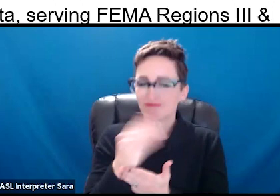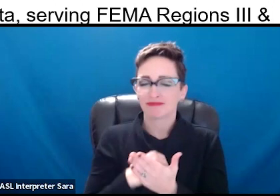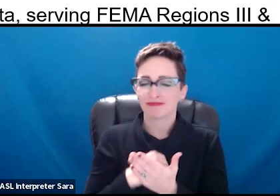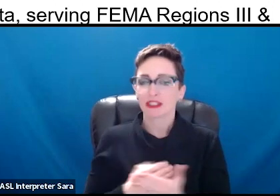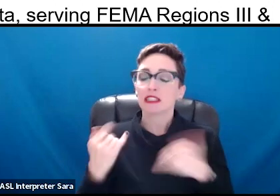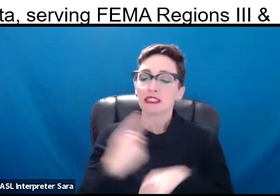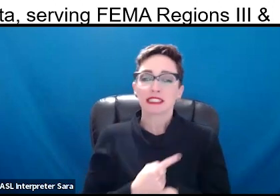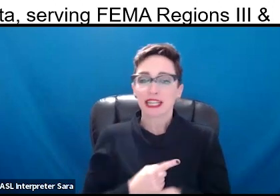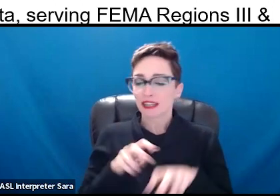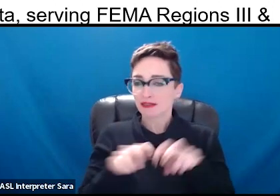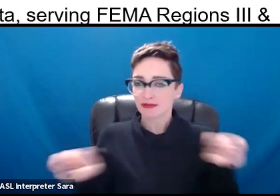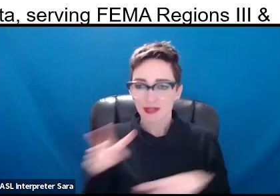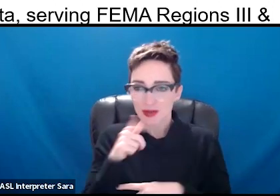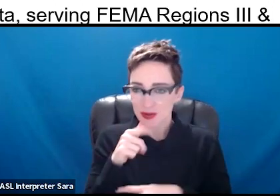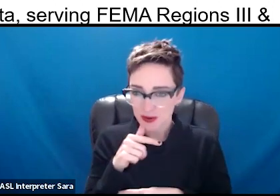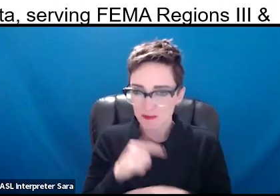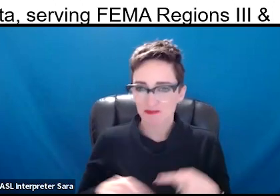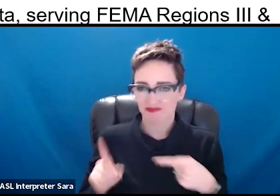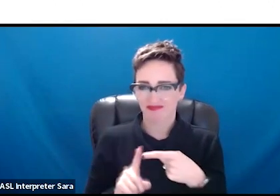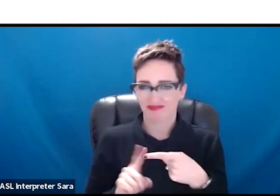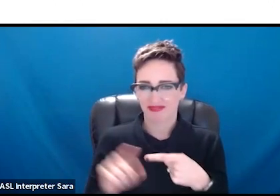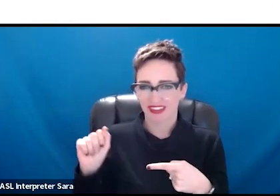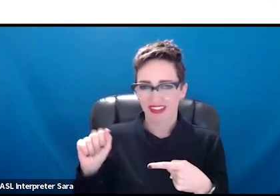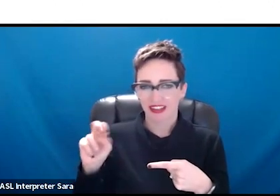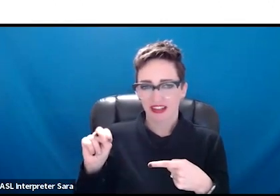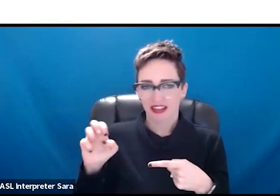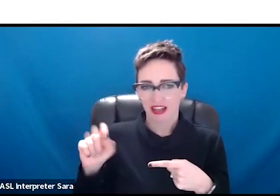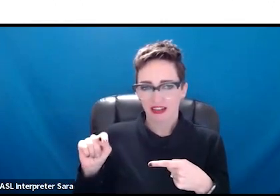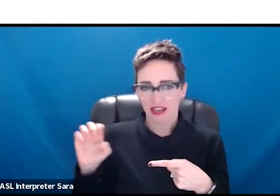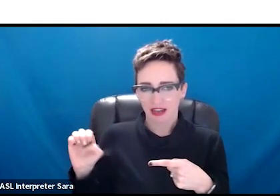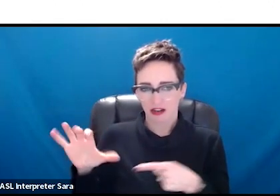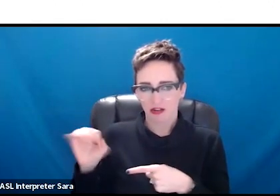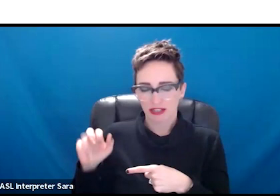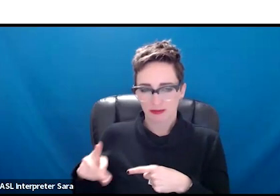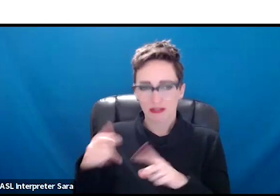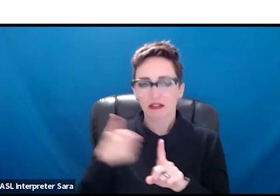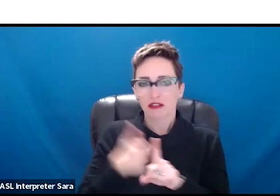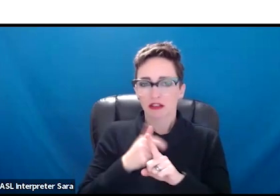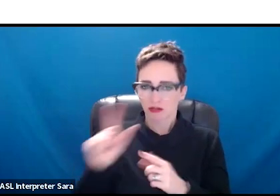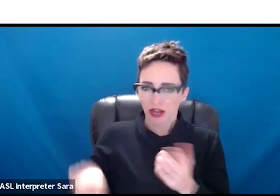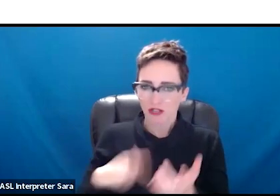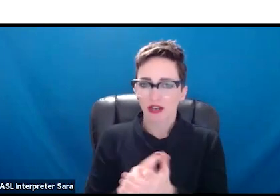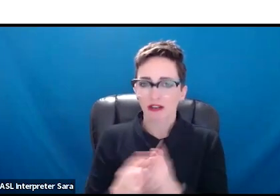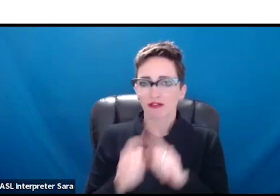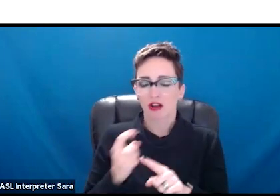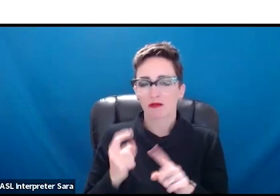Our first panelist is going to be Annette Crisp. Annette is a graduate of the Respect Institute of Georgia,